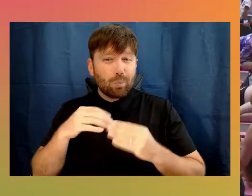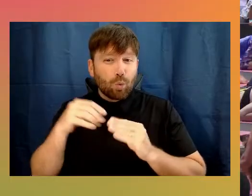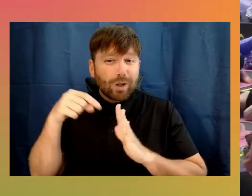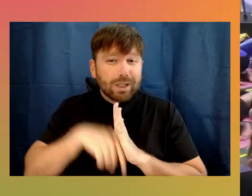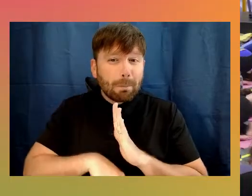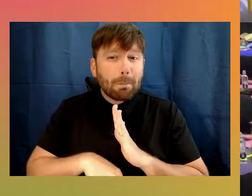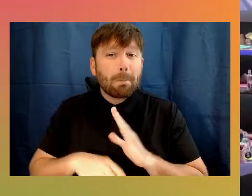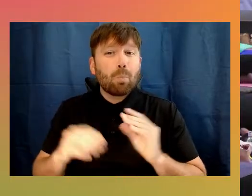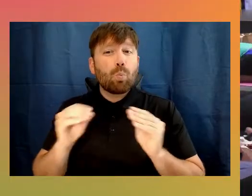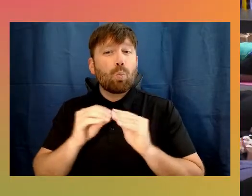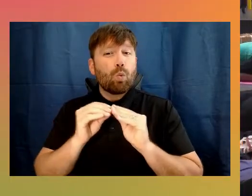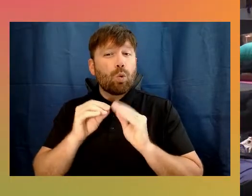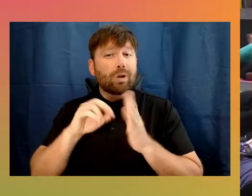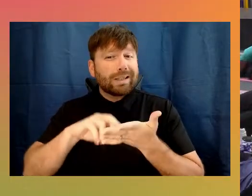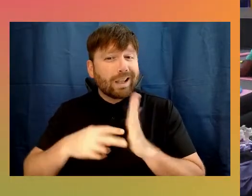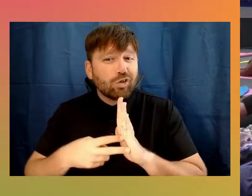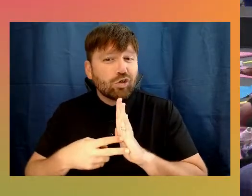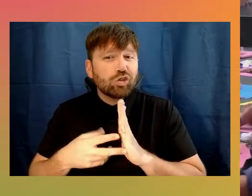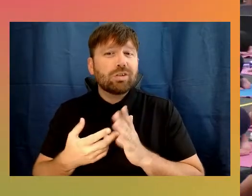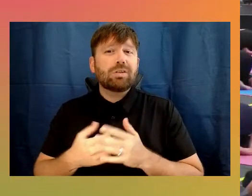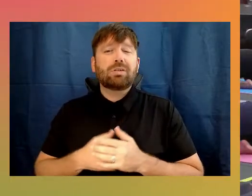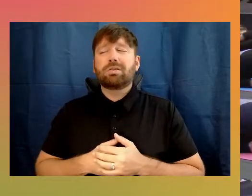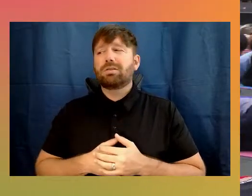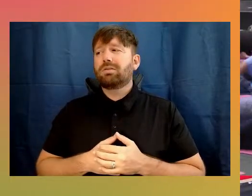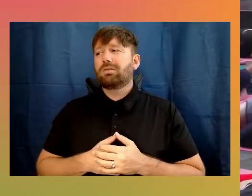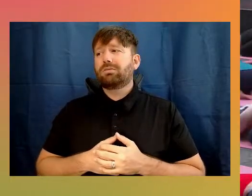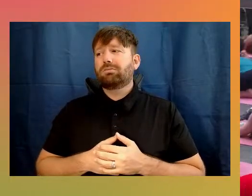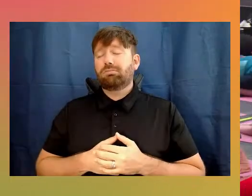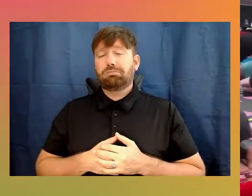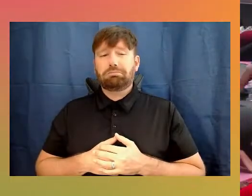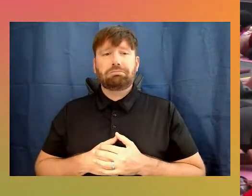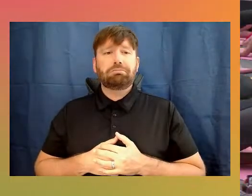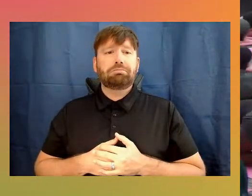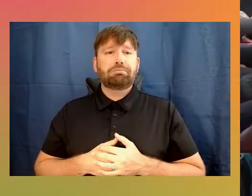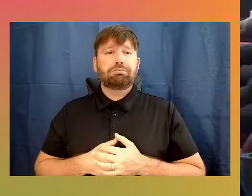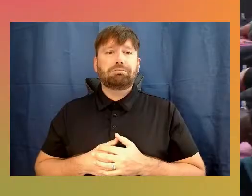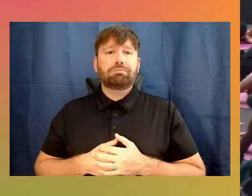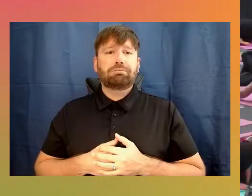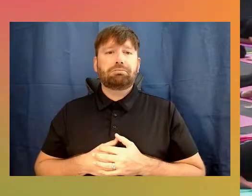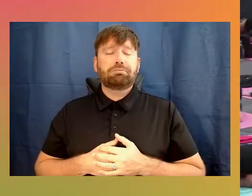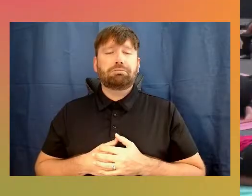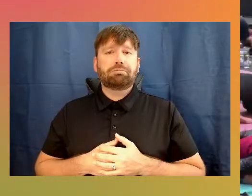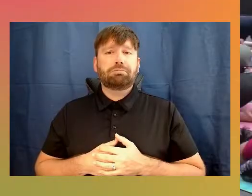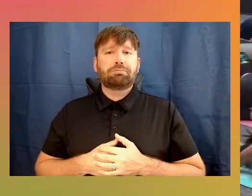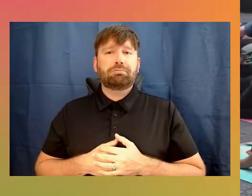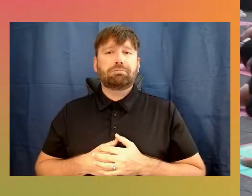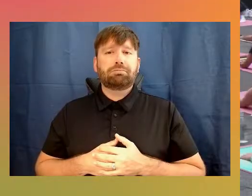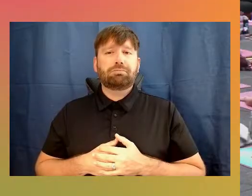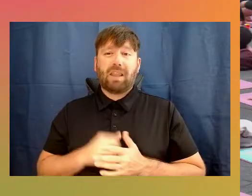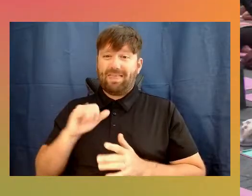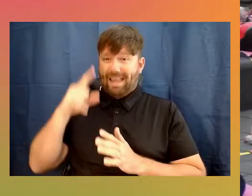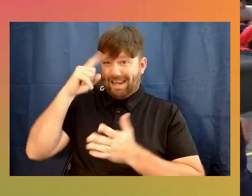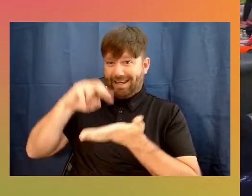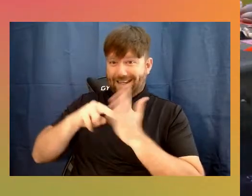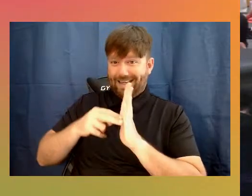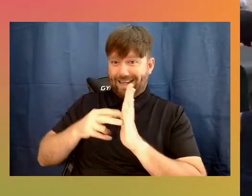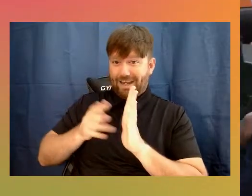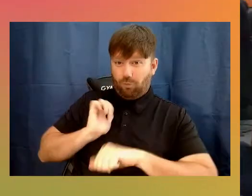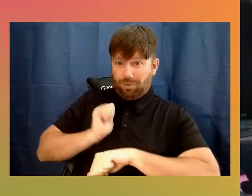CAN YOU BREATHE DEEPER?